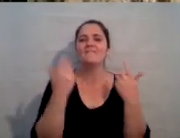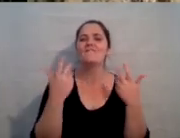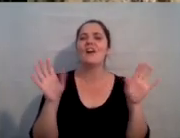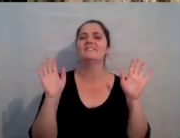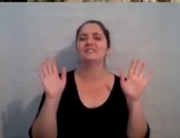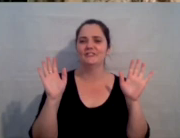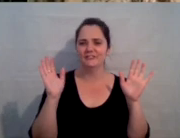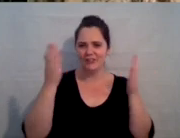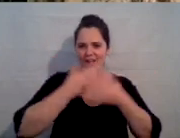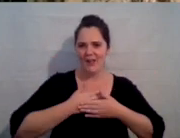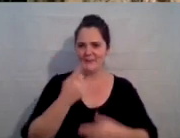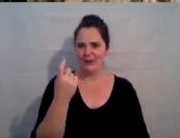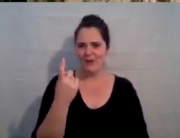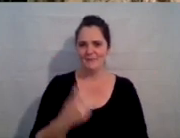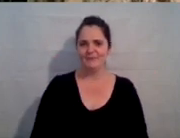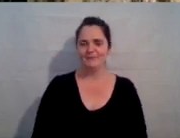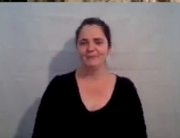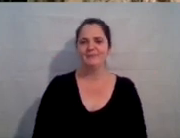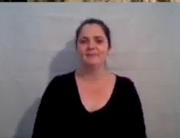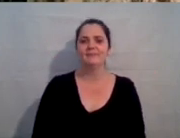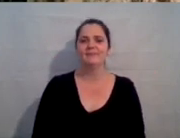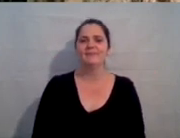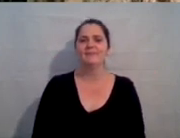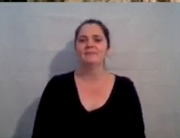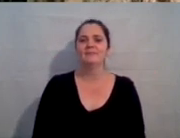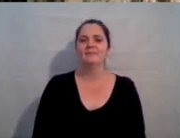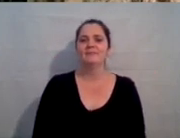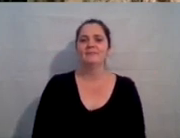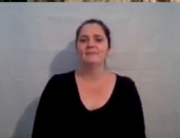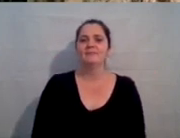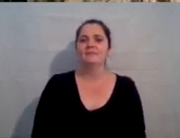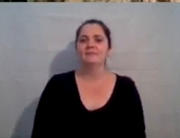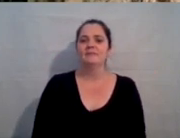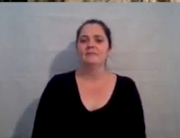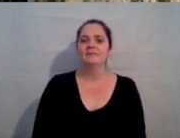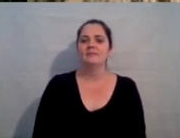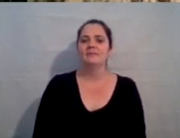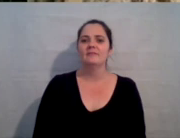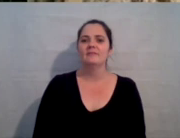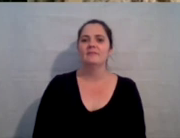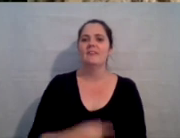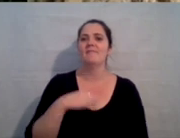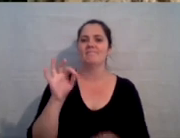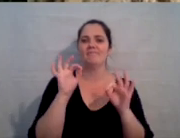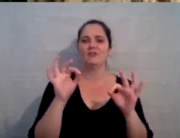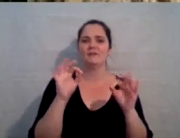Hey I got just the right number of pages for tonight. Alright